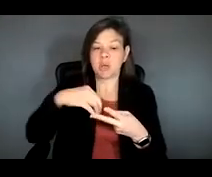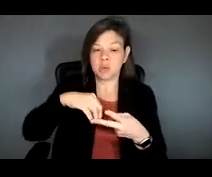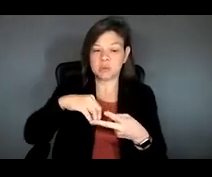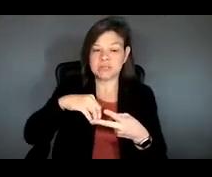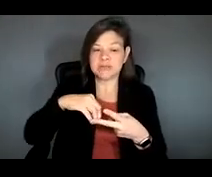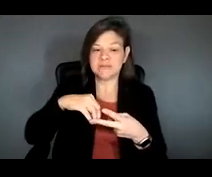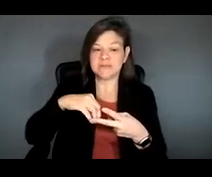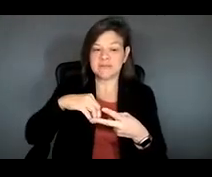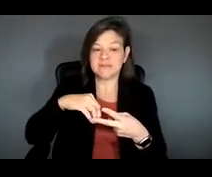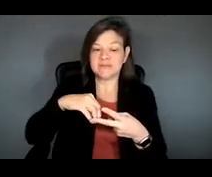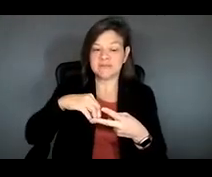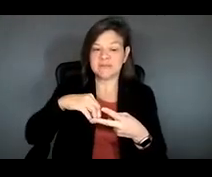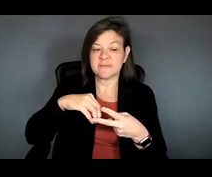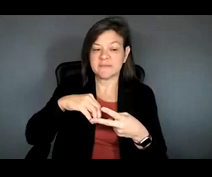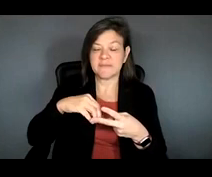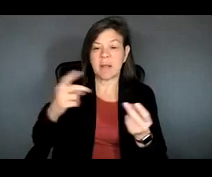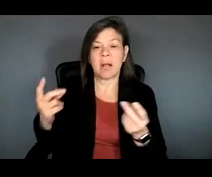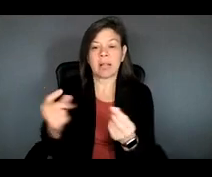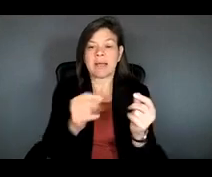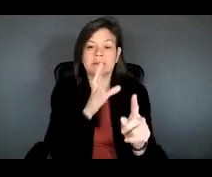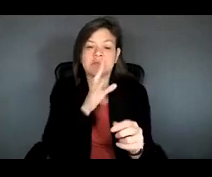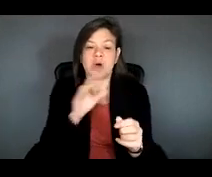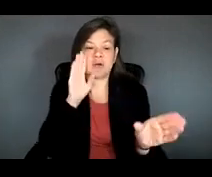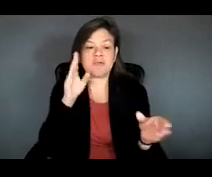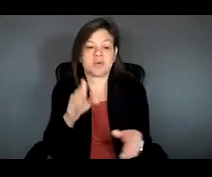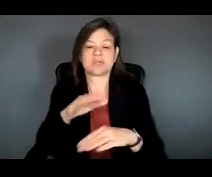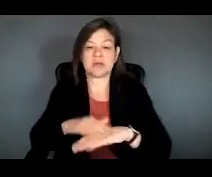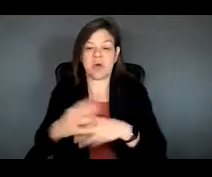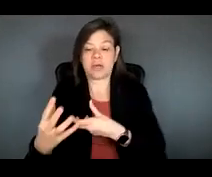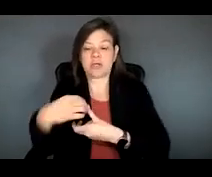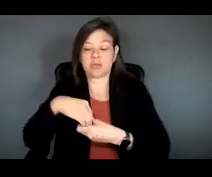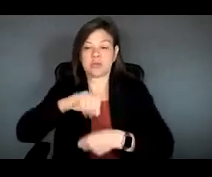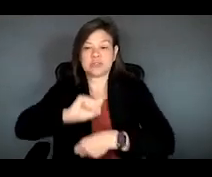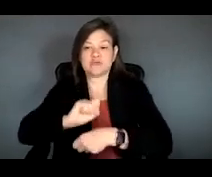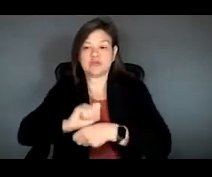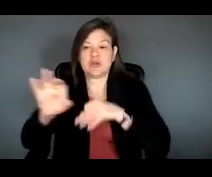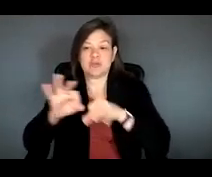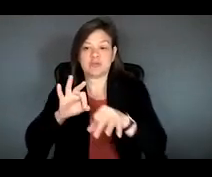a program, a lightning talk that is really focusing on inclusive job descriptions and hiring practices.